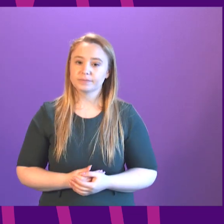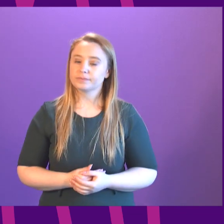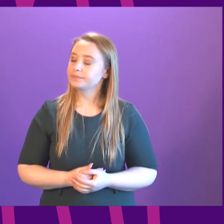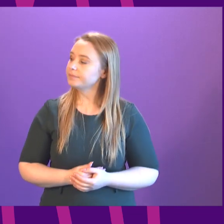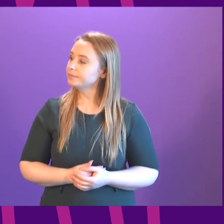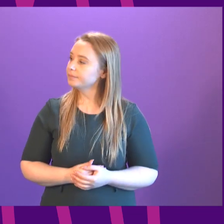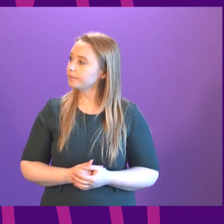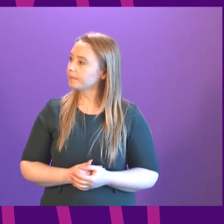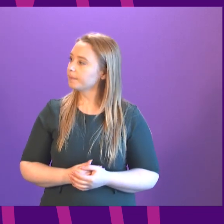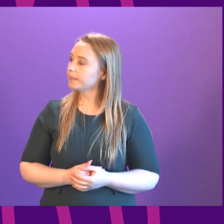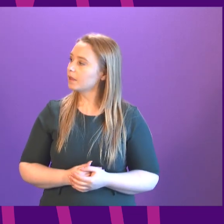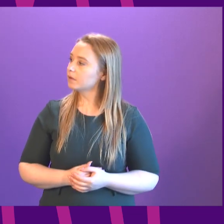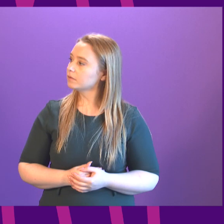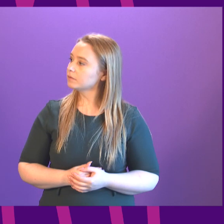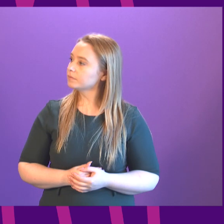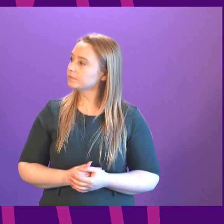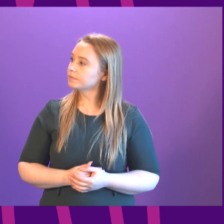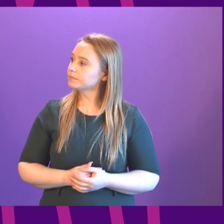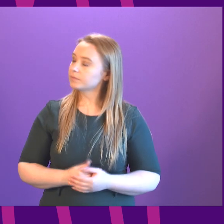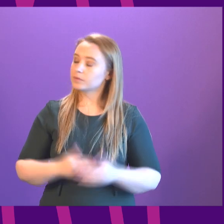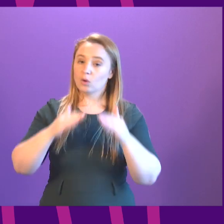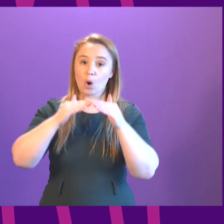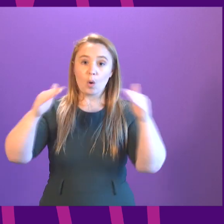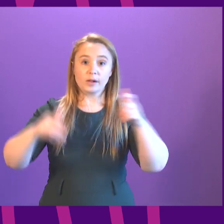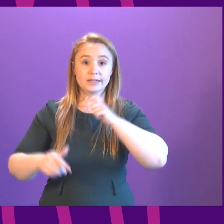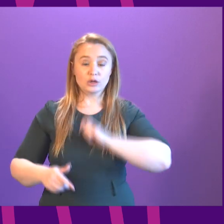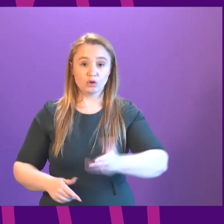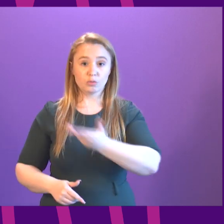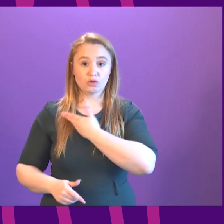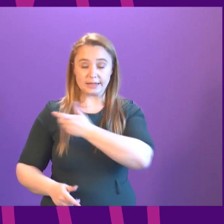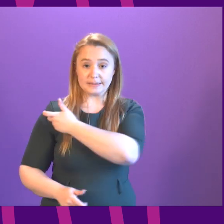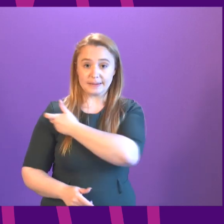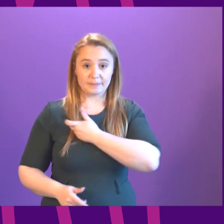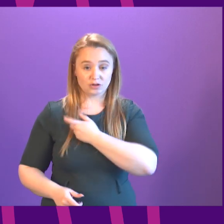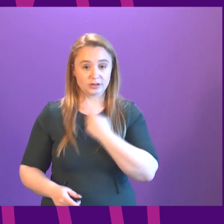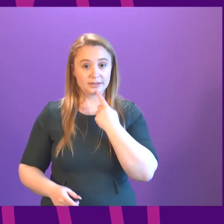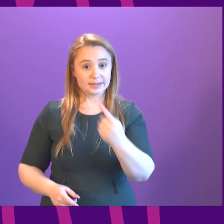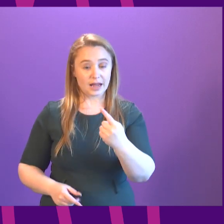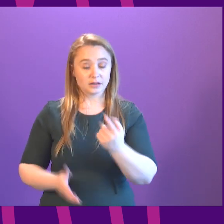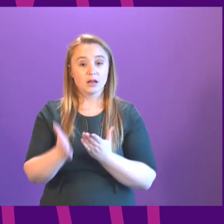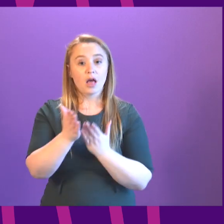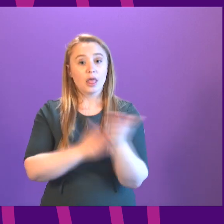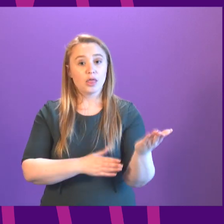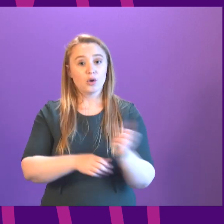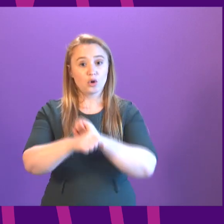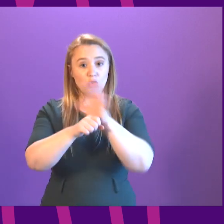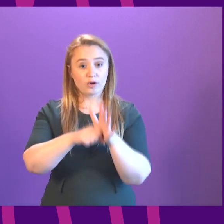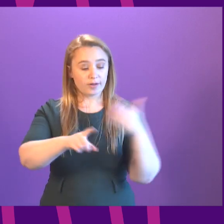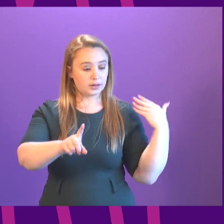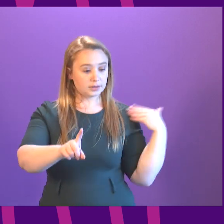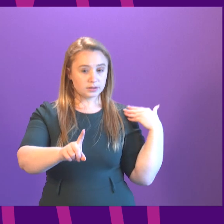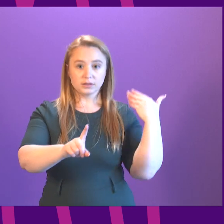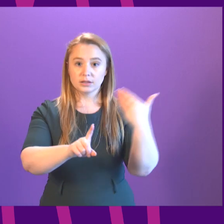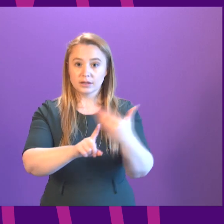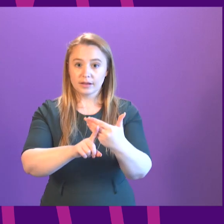recently that it had found clear evidence that, during the pandemic, the rights of Scotland’s